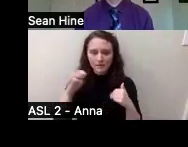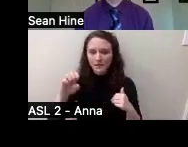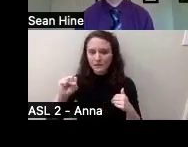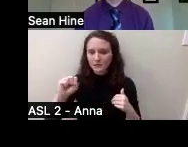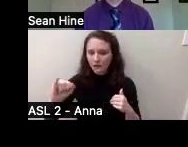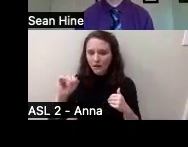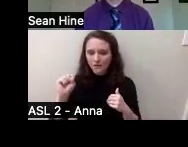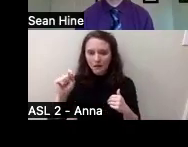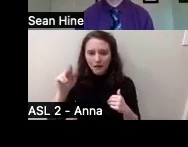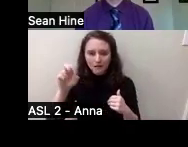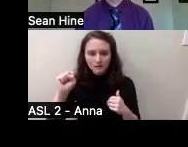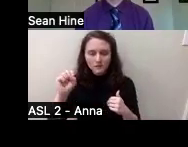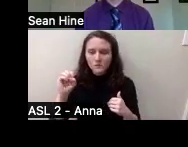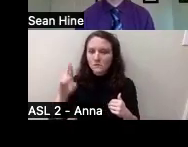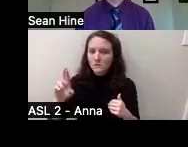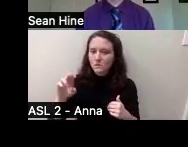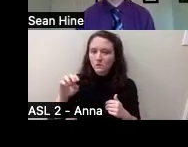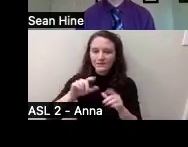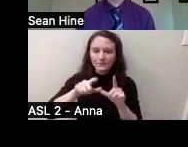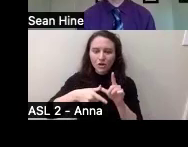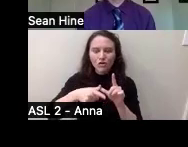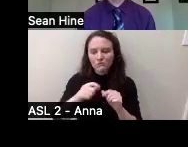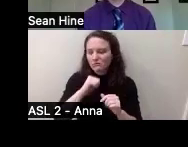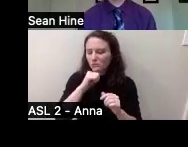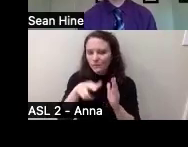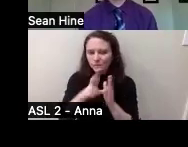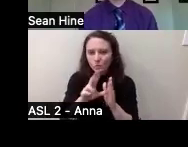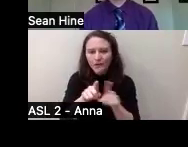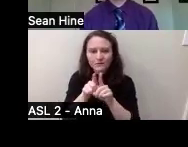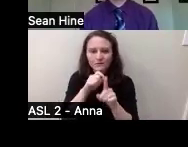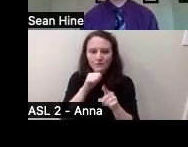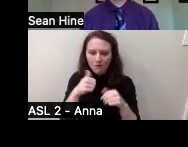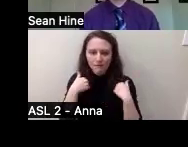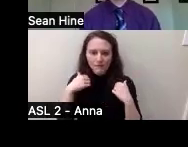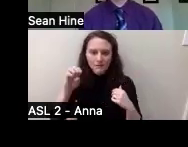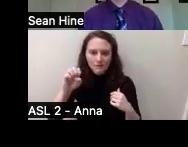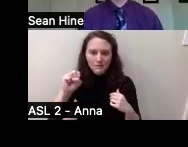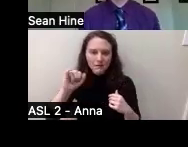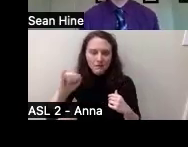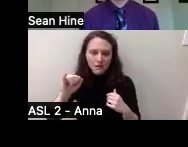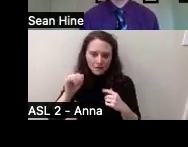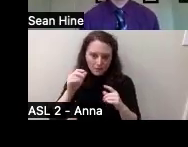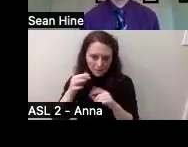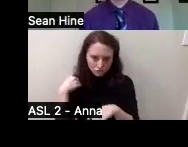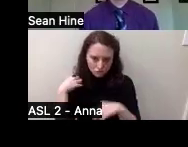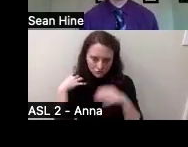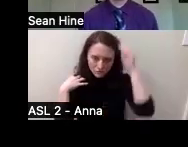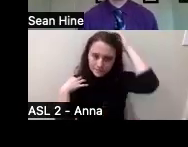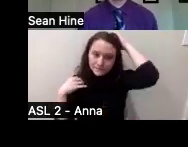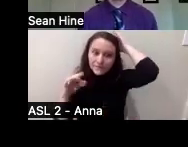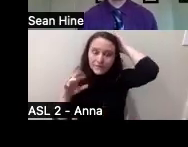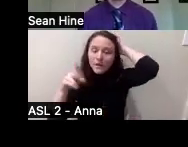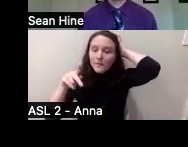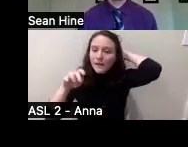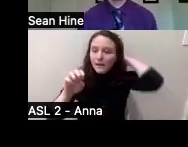it will be reviewed as not being an ESI application. However, if they update their status or they get an extension, after the review,